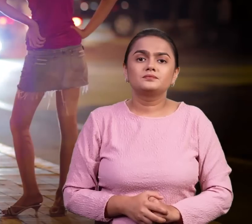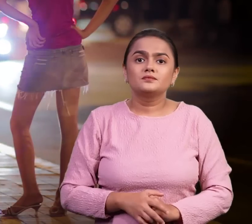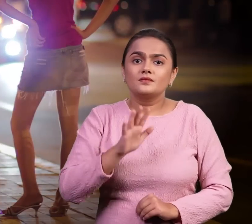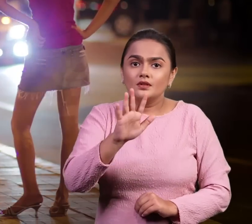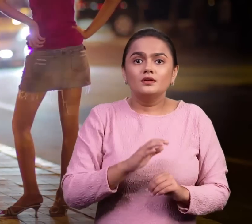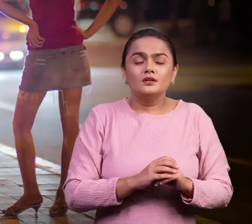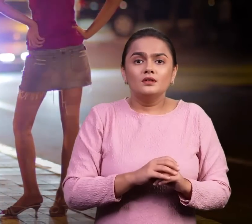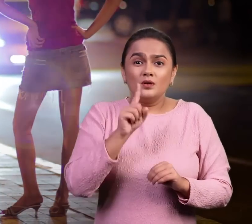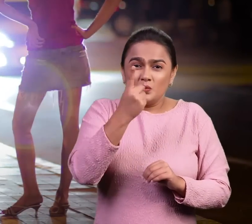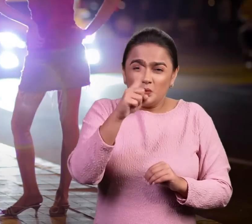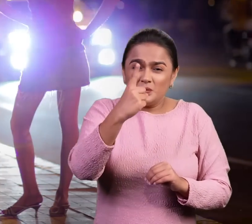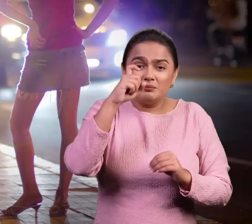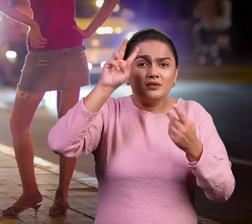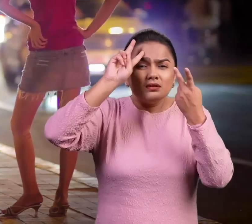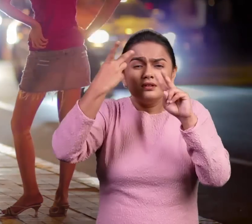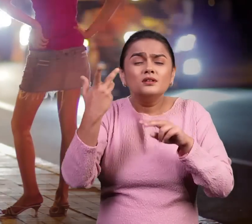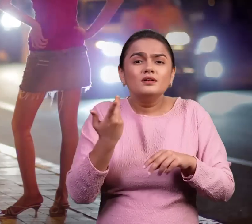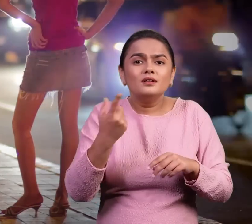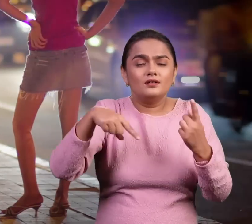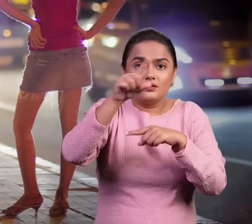If I may share, another misconception is that